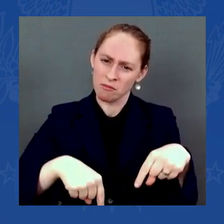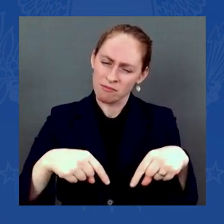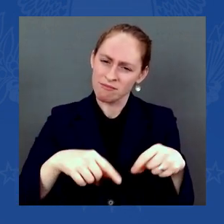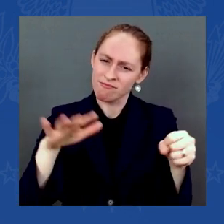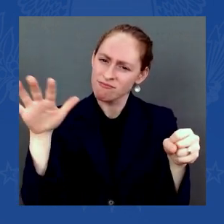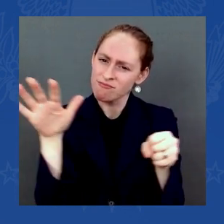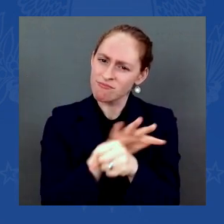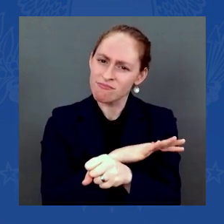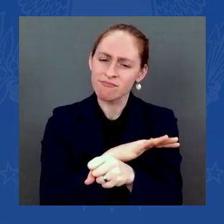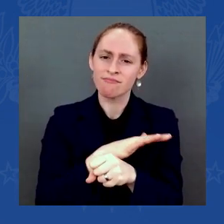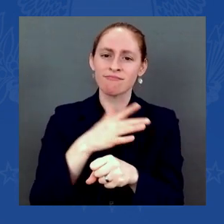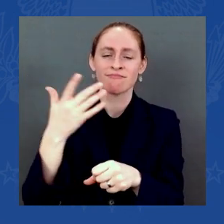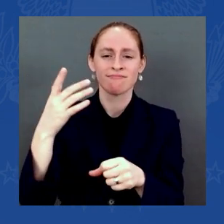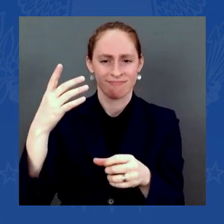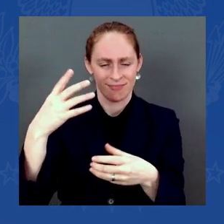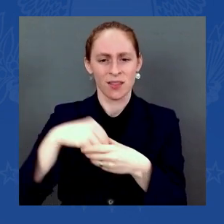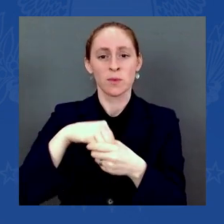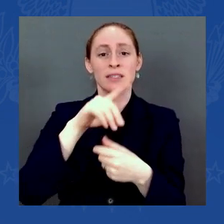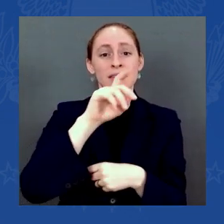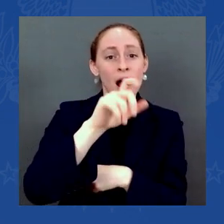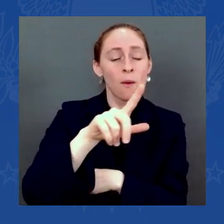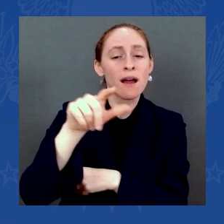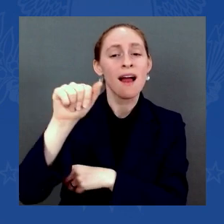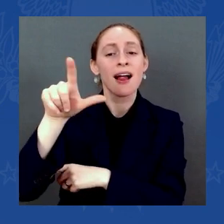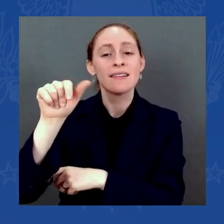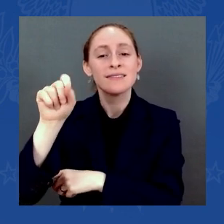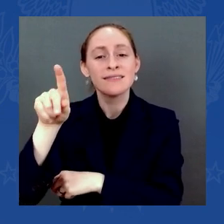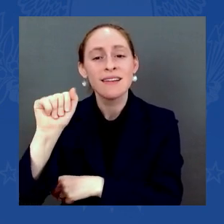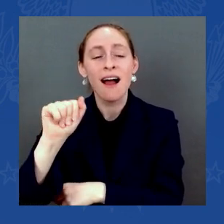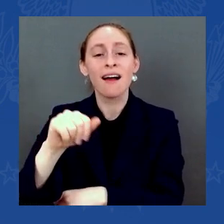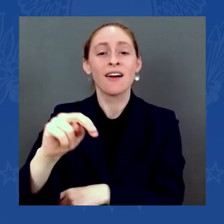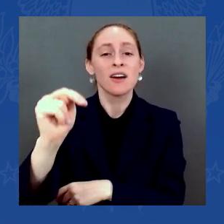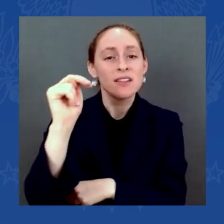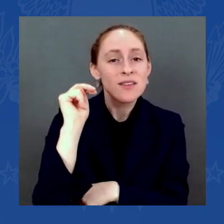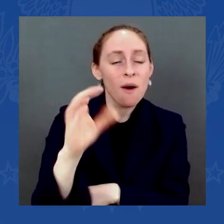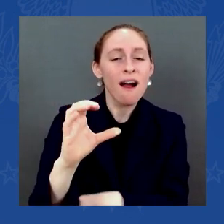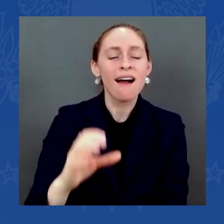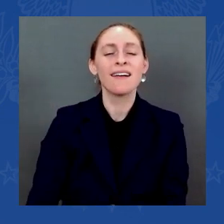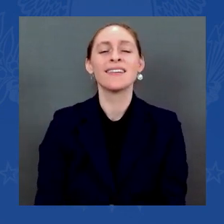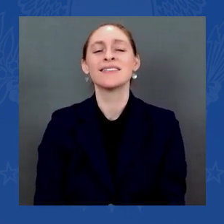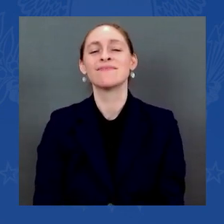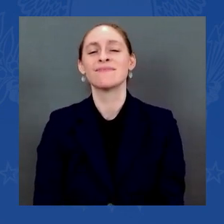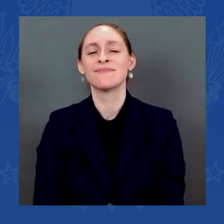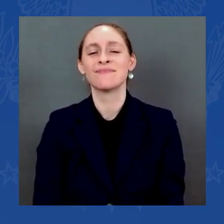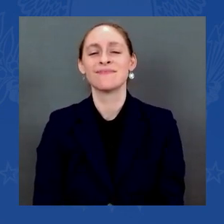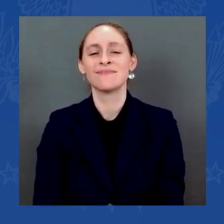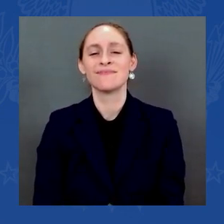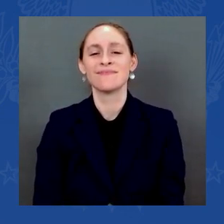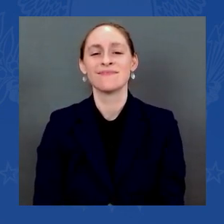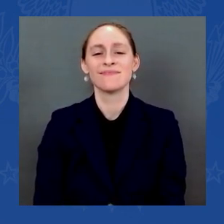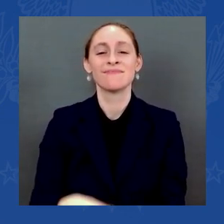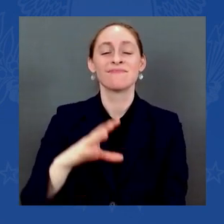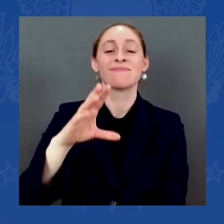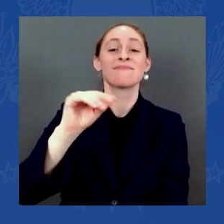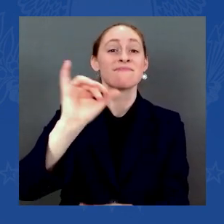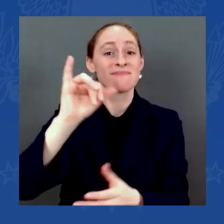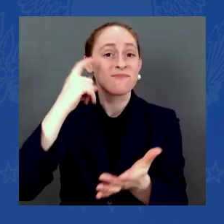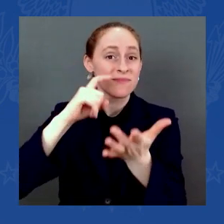Richard Burr of North Carolina; Dick Durbin and Tammy Duckworth, Democrats of Illinois. And we're joined today by Secretary of Health